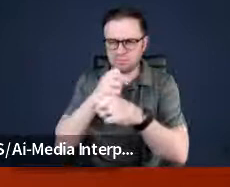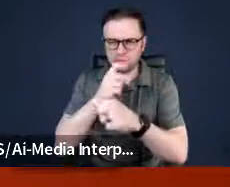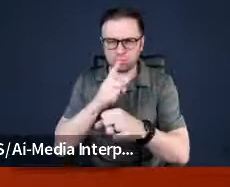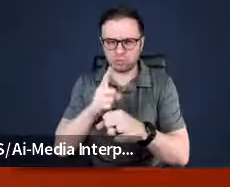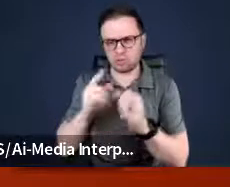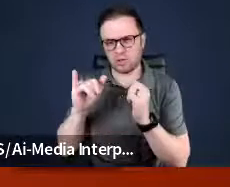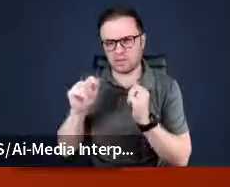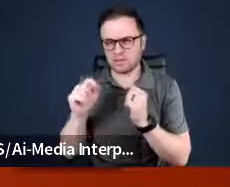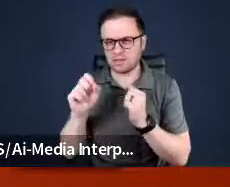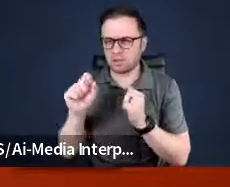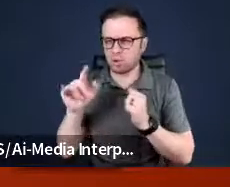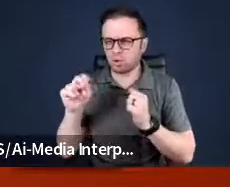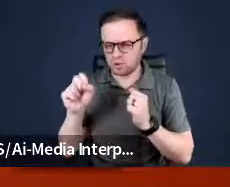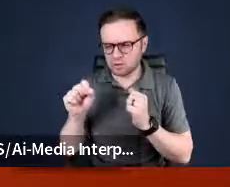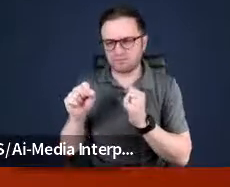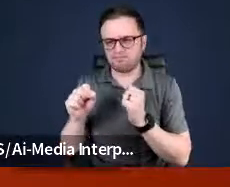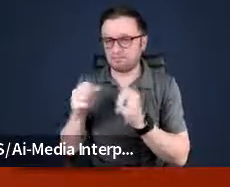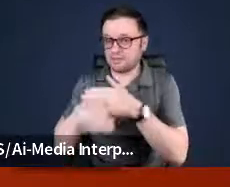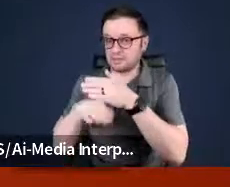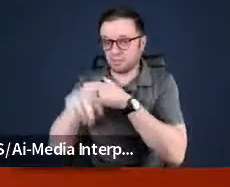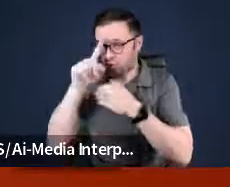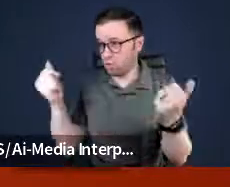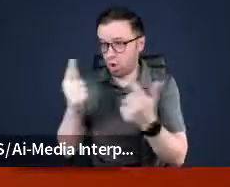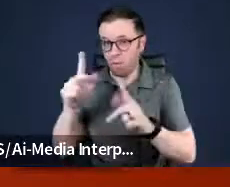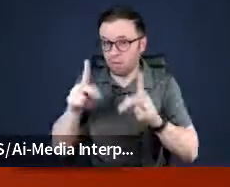and on the other hand just as fully important is making sure